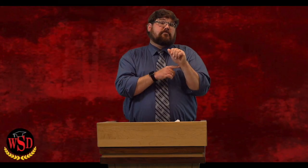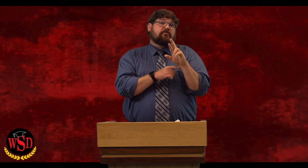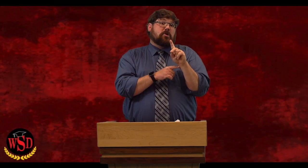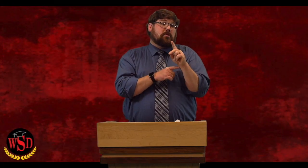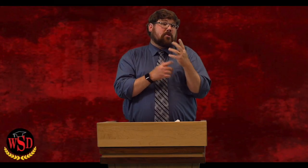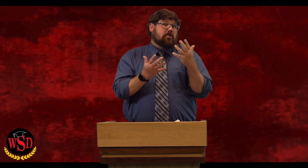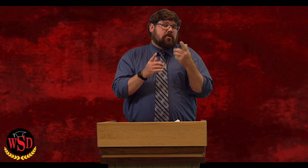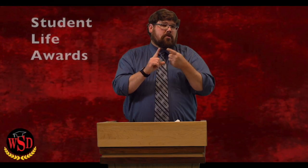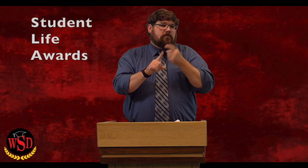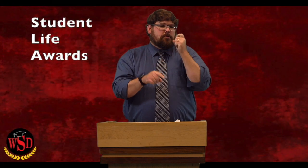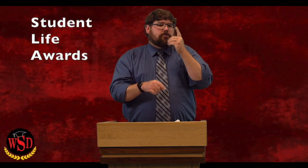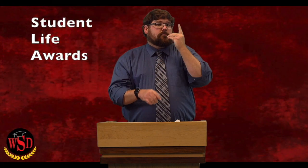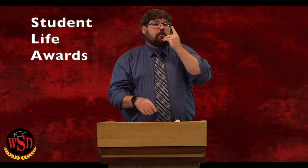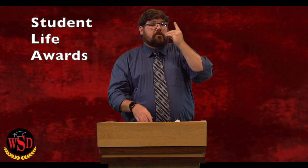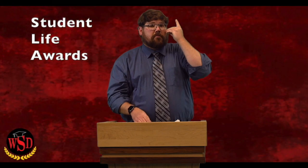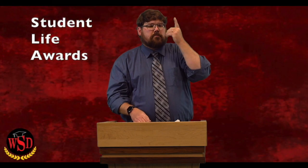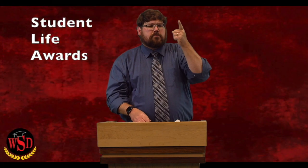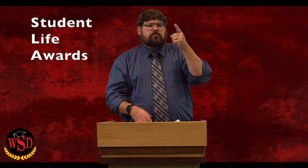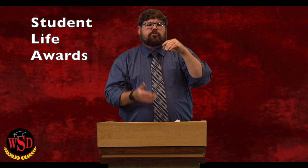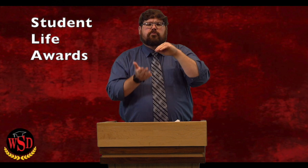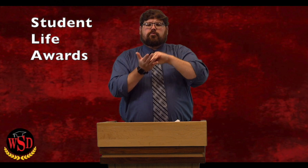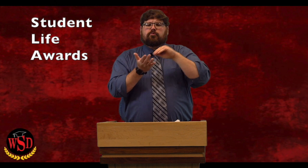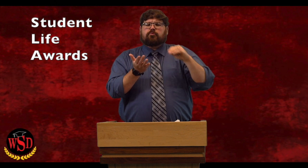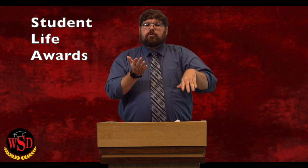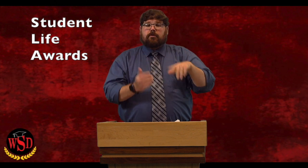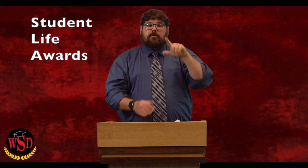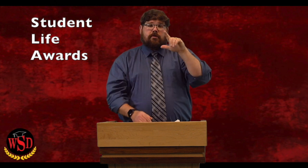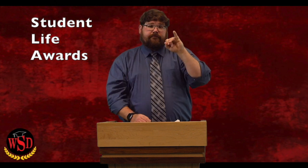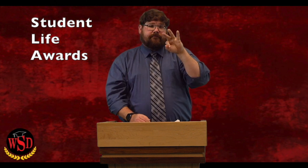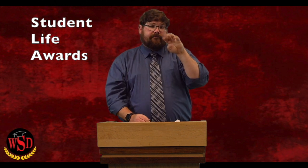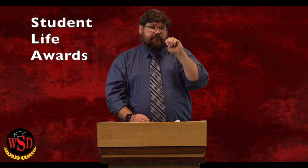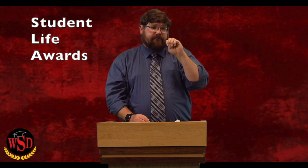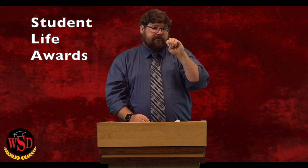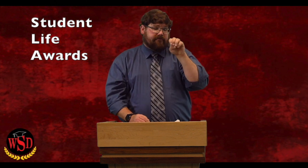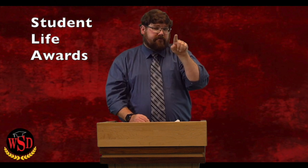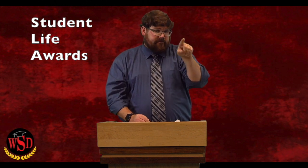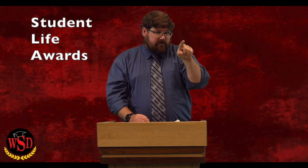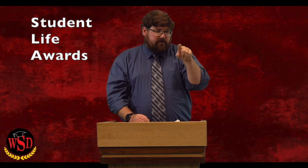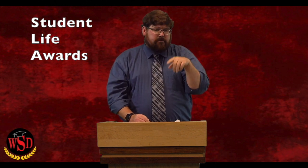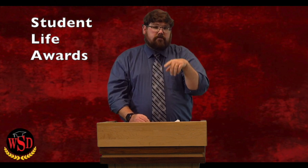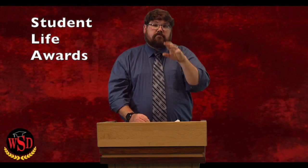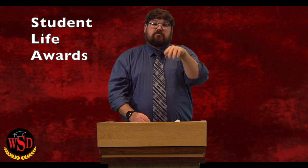The next awards are from the dorms and Student Life.